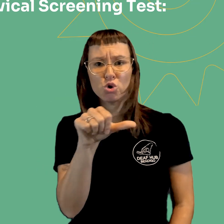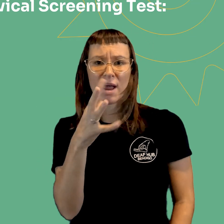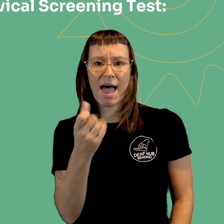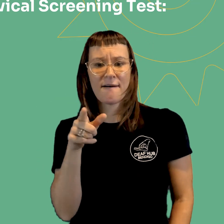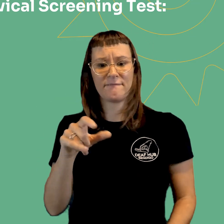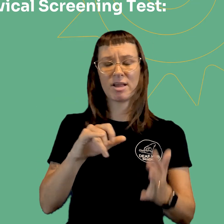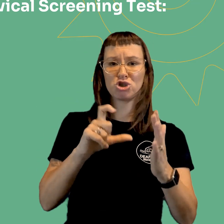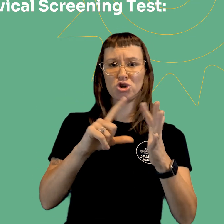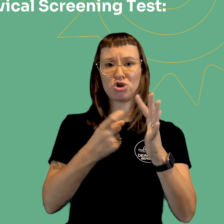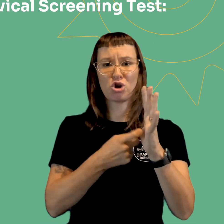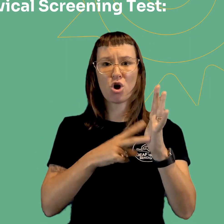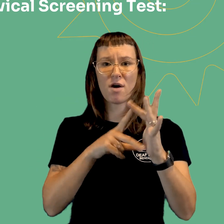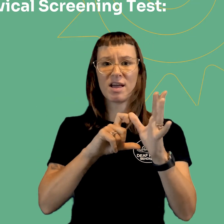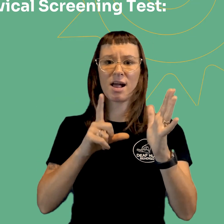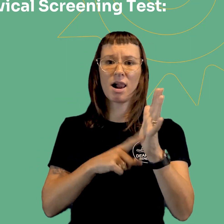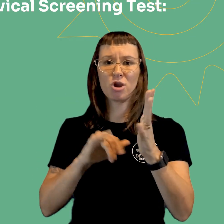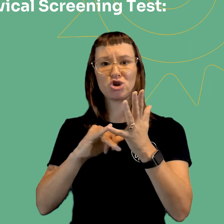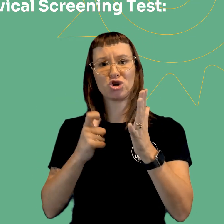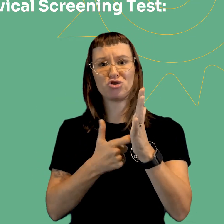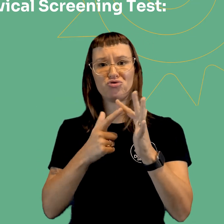So, is it time for you to book your Cervical Screening Test?